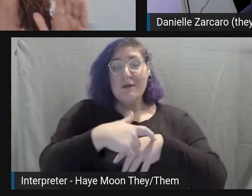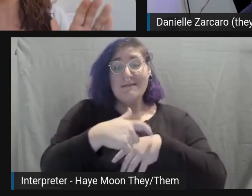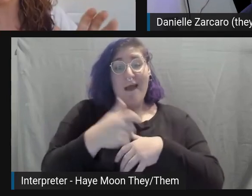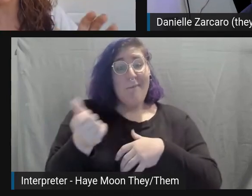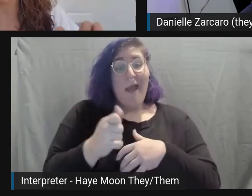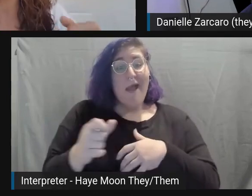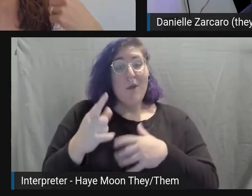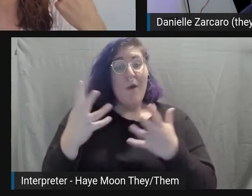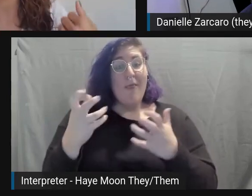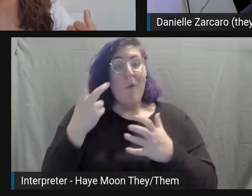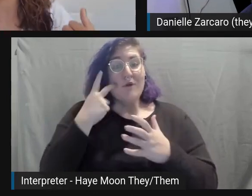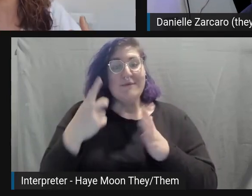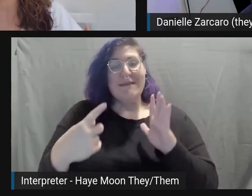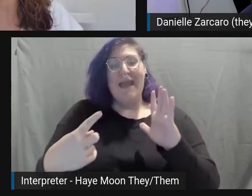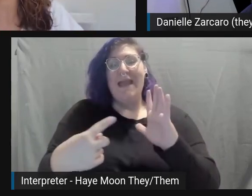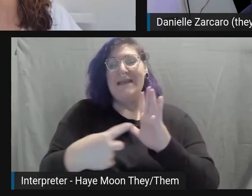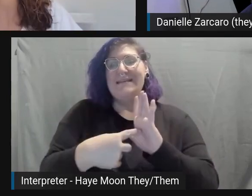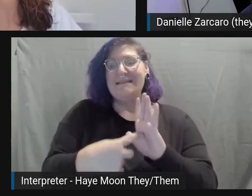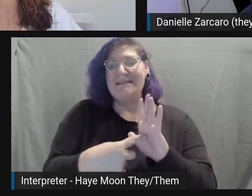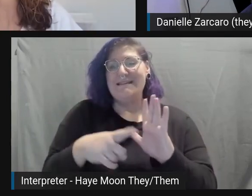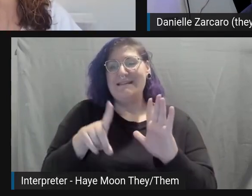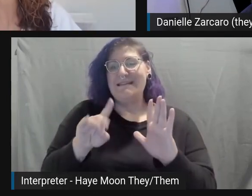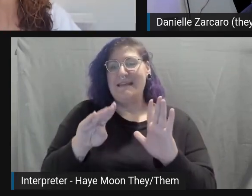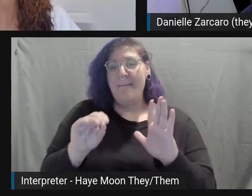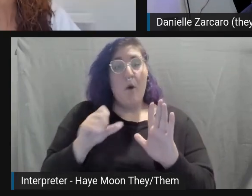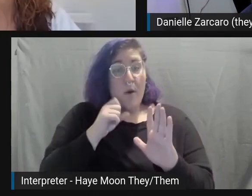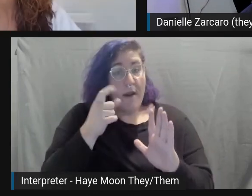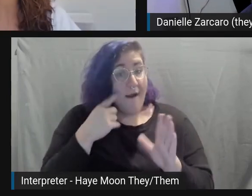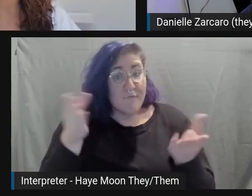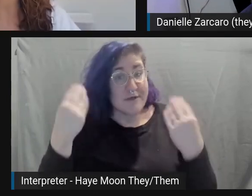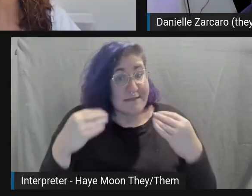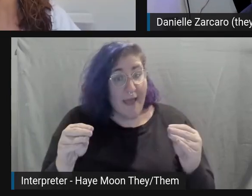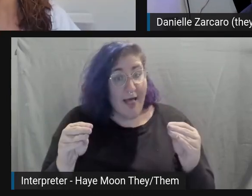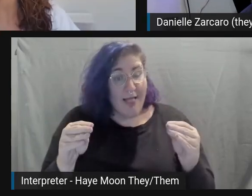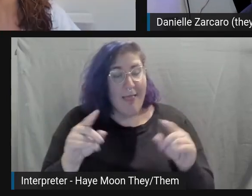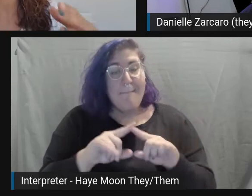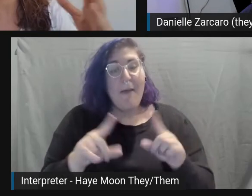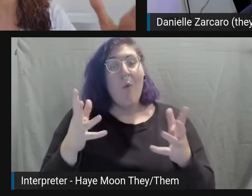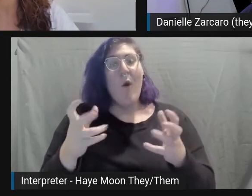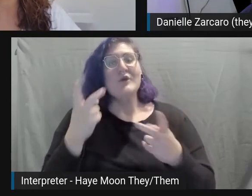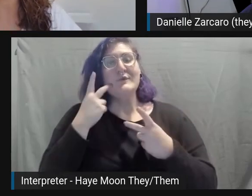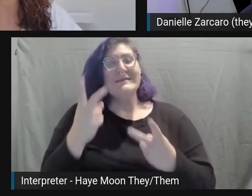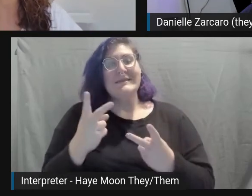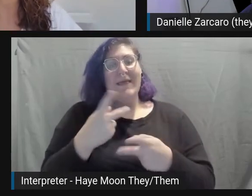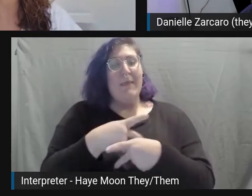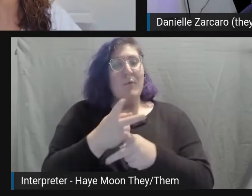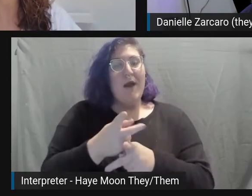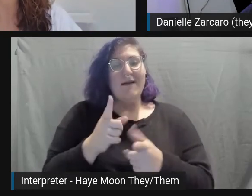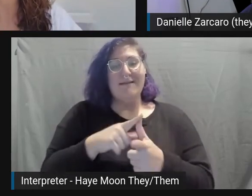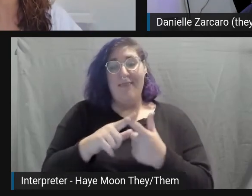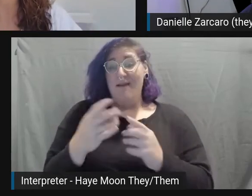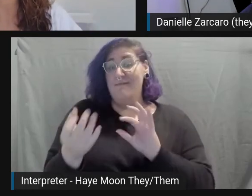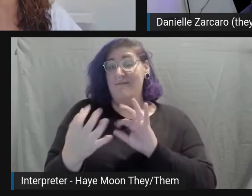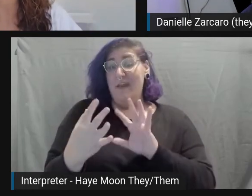not a sales demo, really just to understand the product and give feedback, by all means. I don't know if we have my email here, but I'm happy to speak